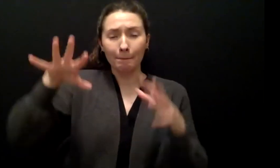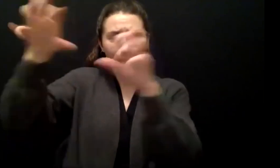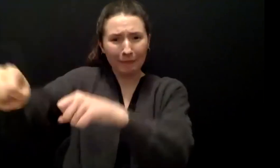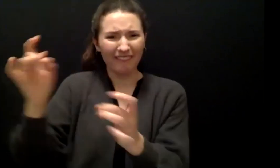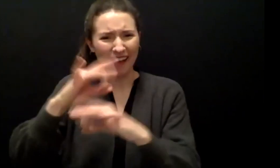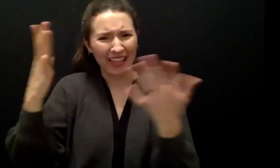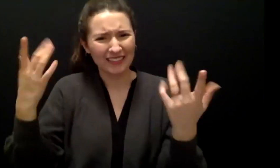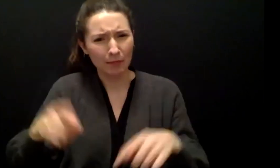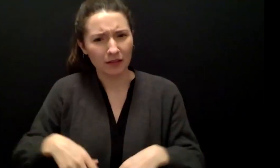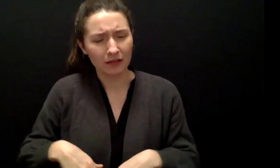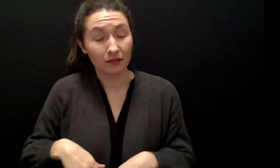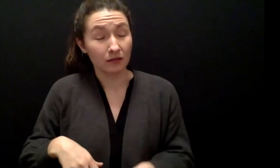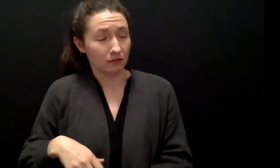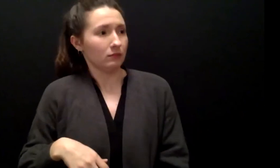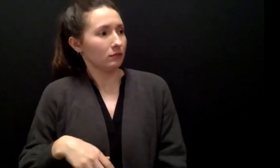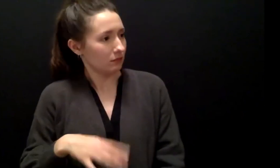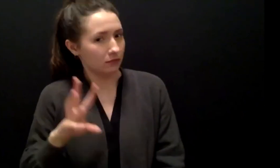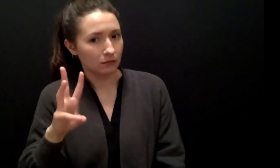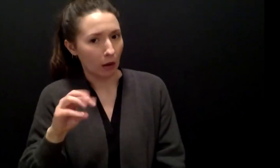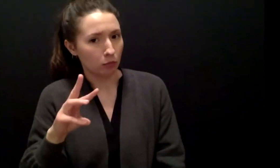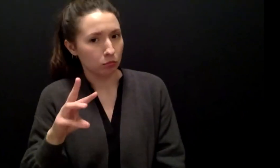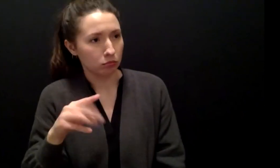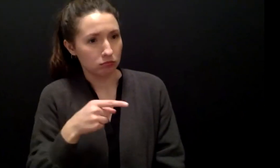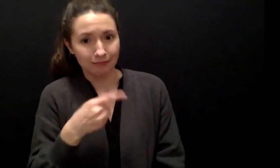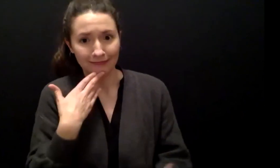[Dr. Vendryes] Thank you first for, for saying that you, that you want in. I, just